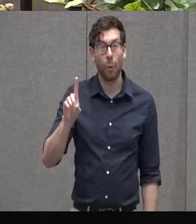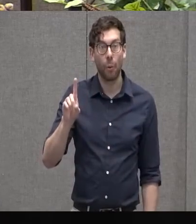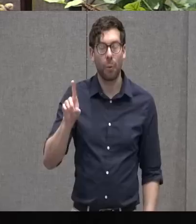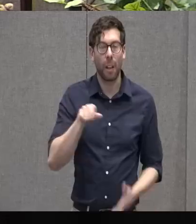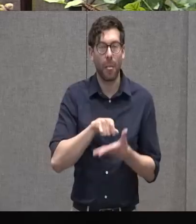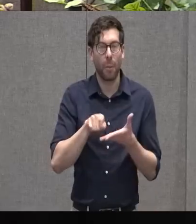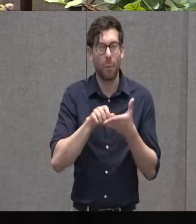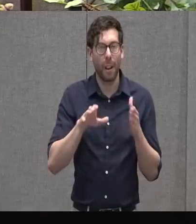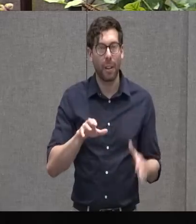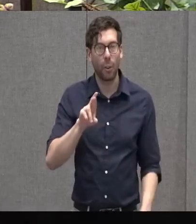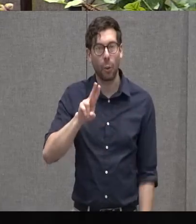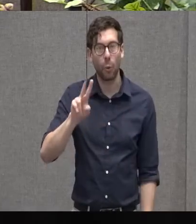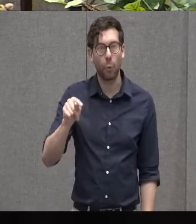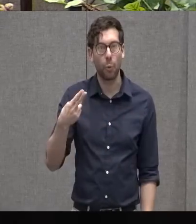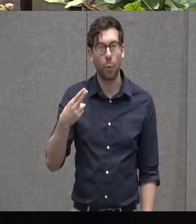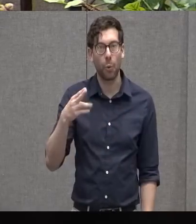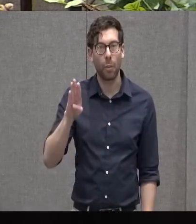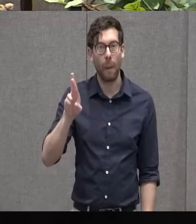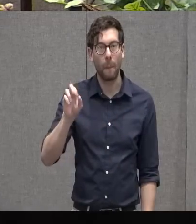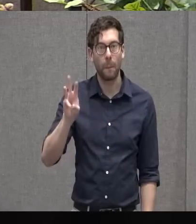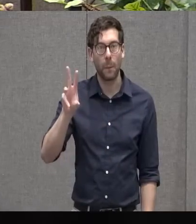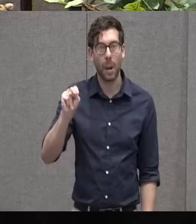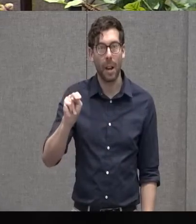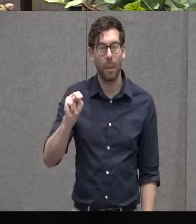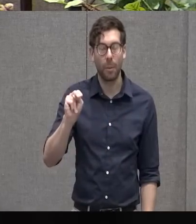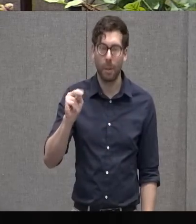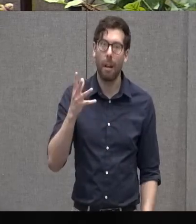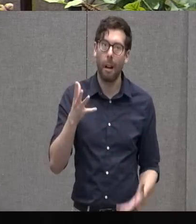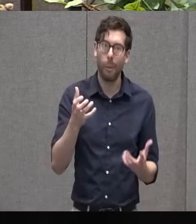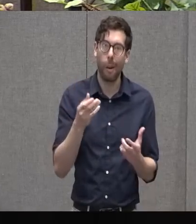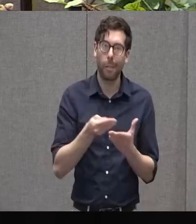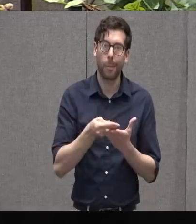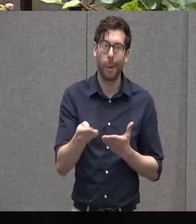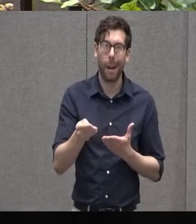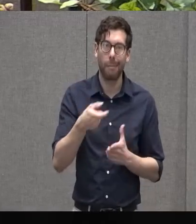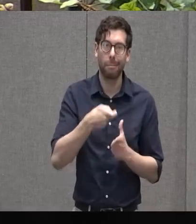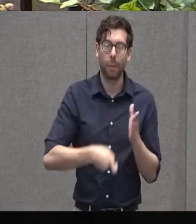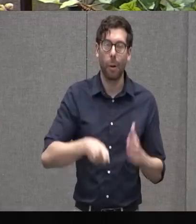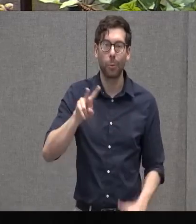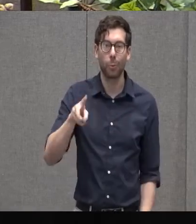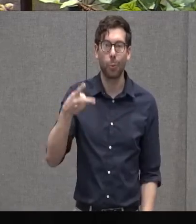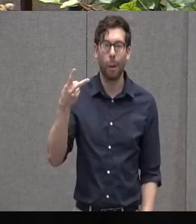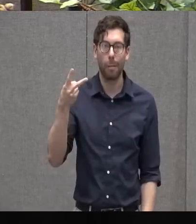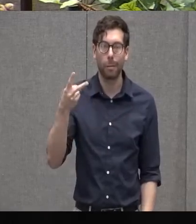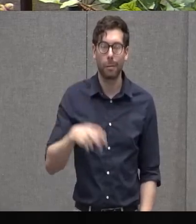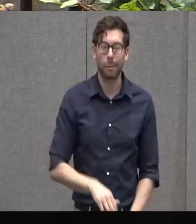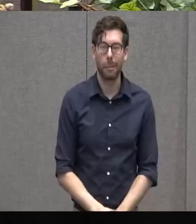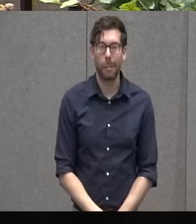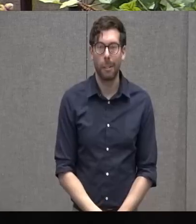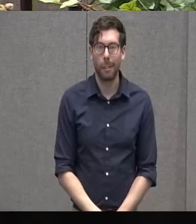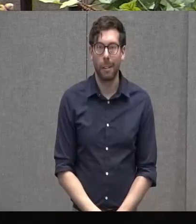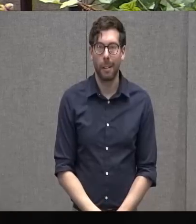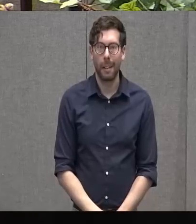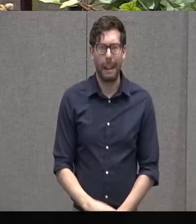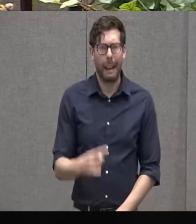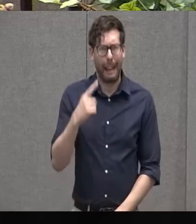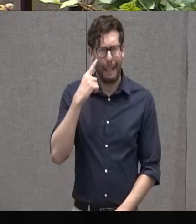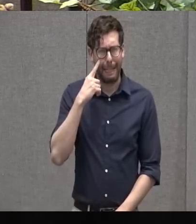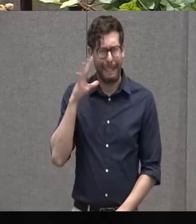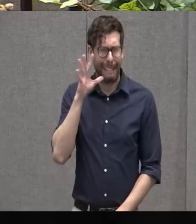I'm gonna buy this $2 book right over here. I feel like this cat wants to come home with me too.